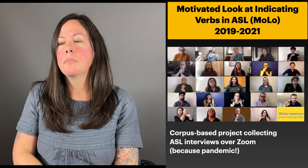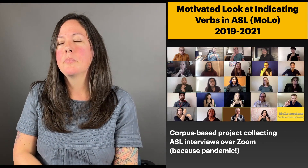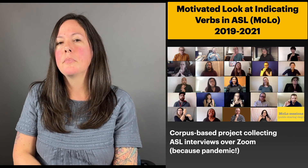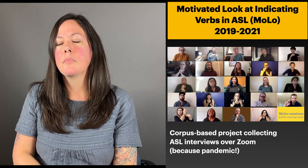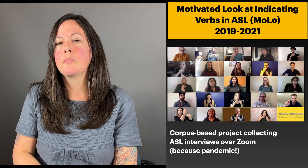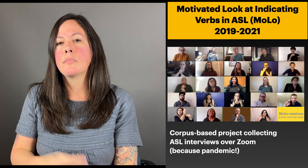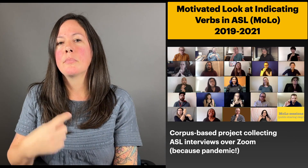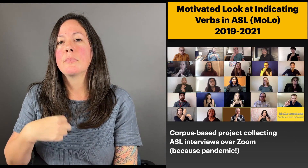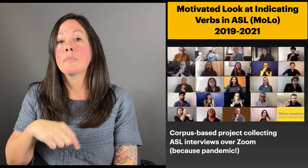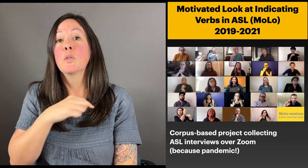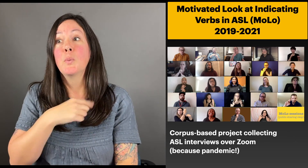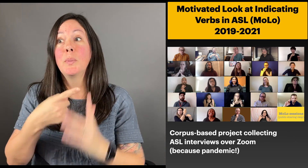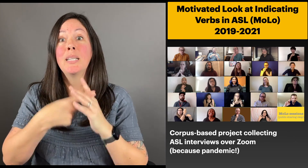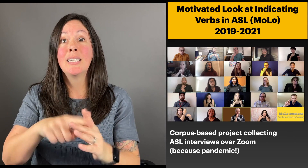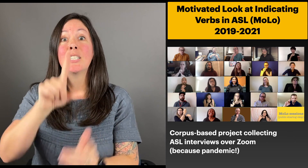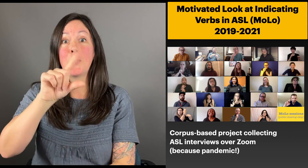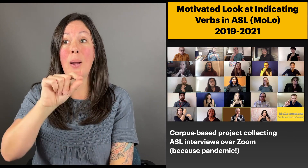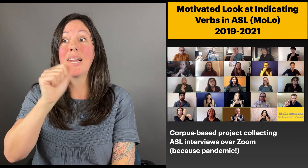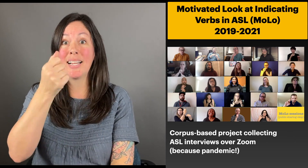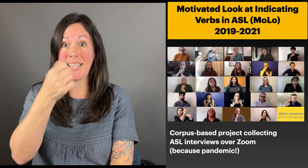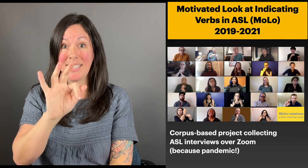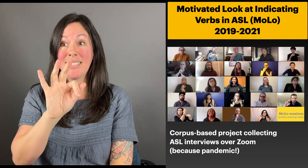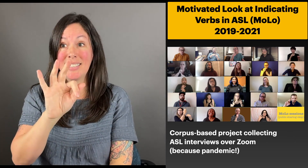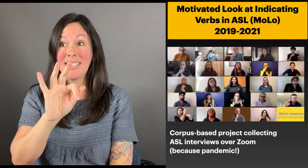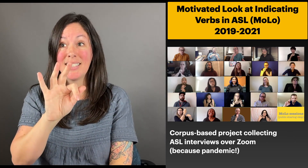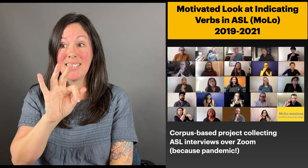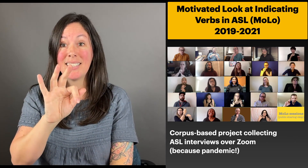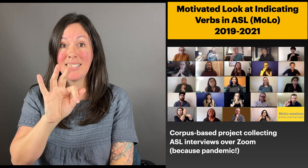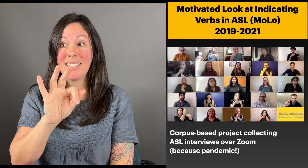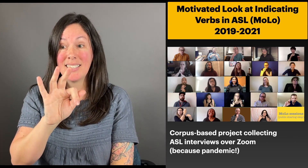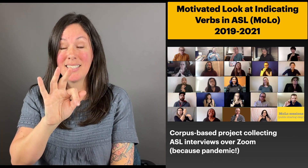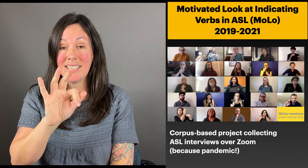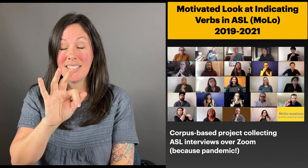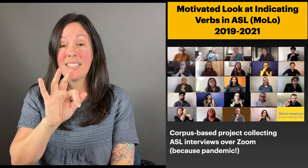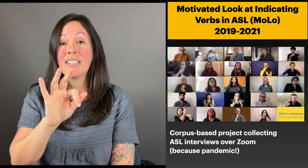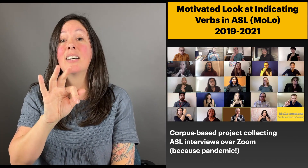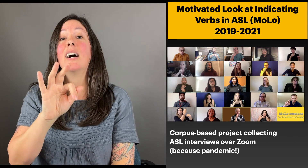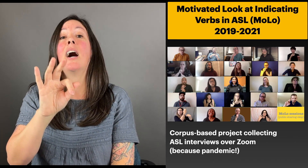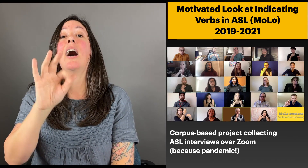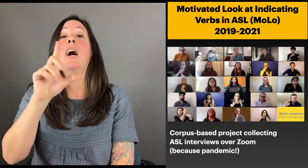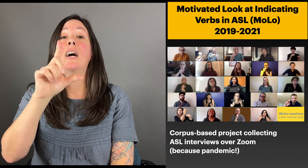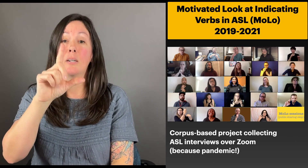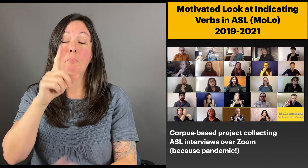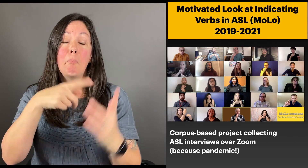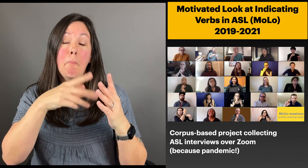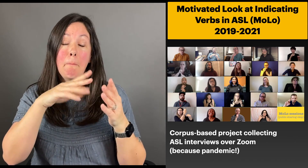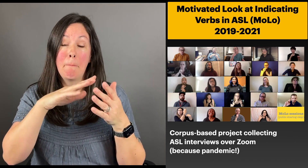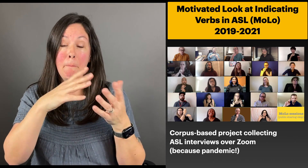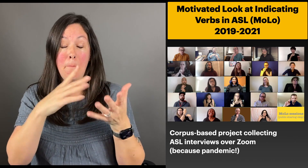methodology we didn't copy it ex uh exactly but we kind of tweaked it a